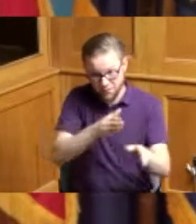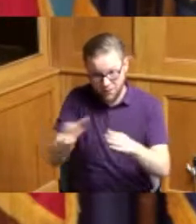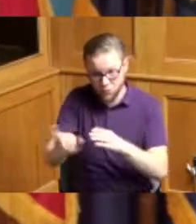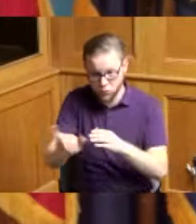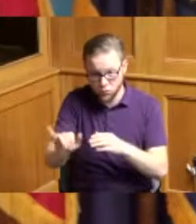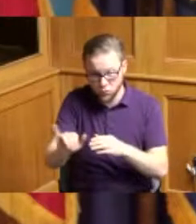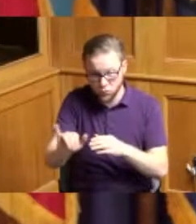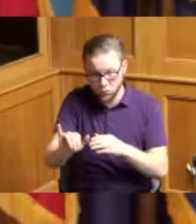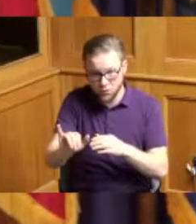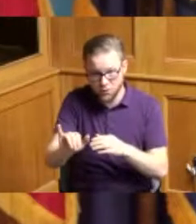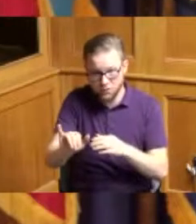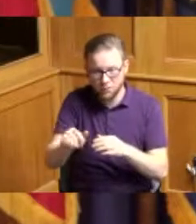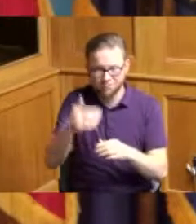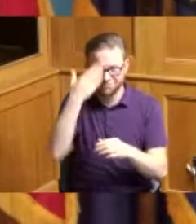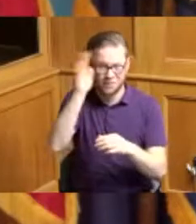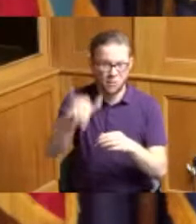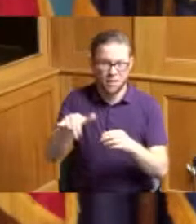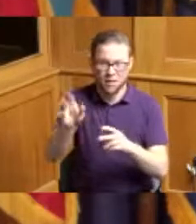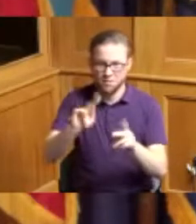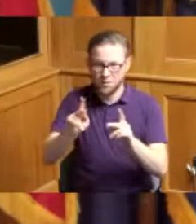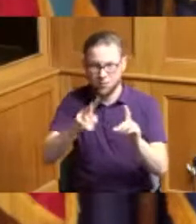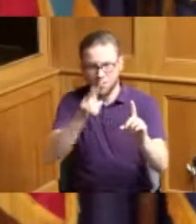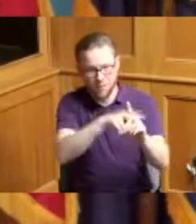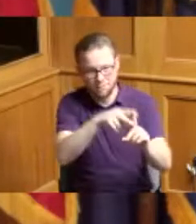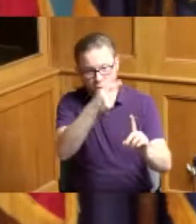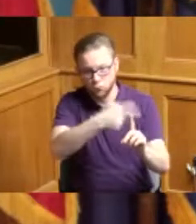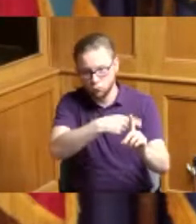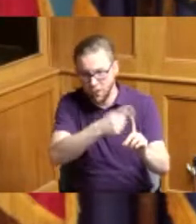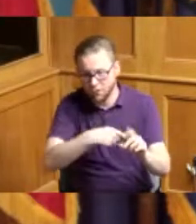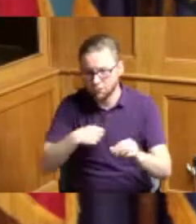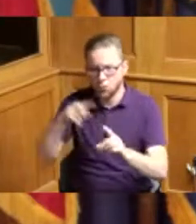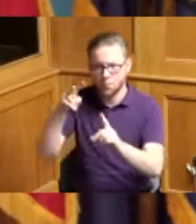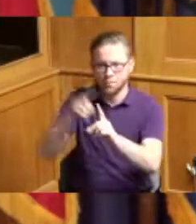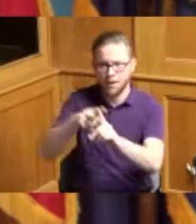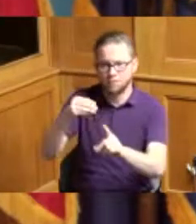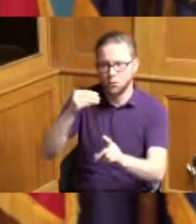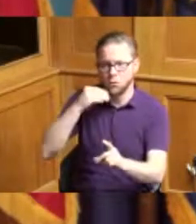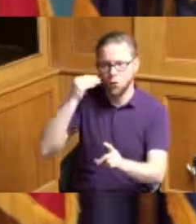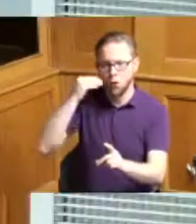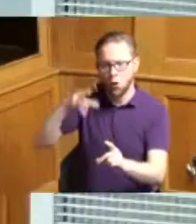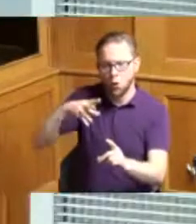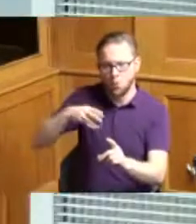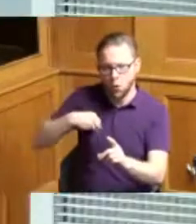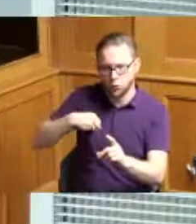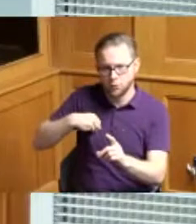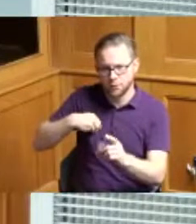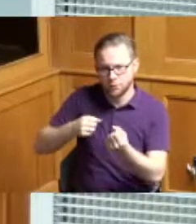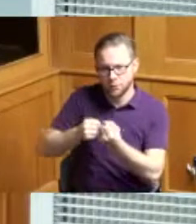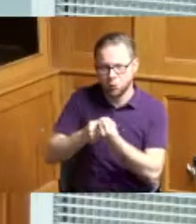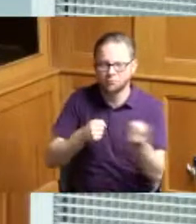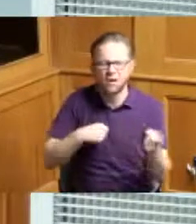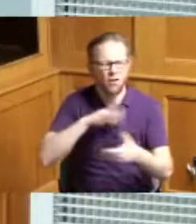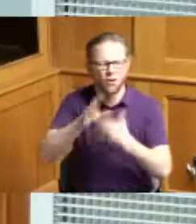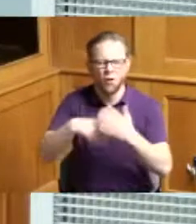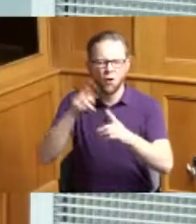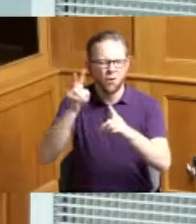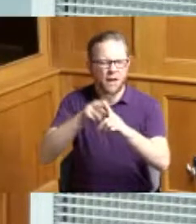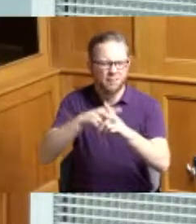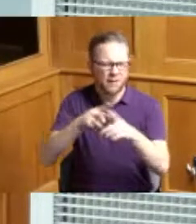because you know people can apply either for rental or for home ownership yeah there all of those applications are included I do have some separate numbers for mortgages